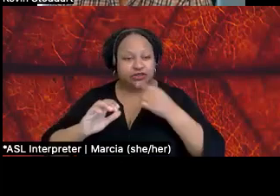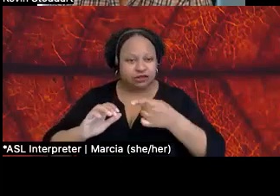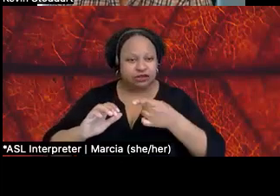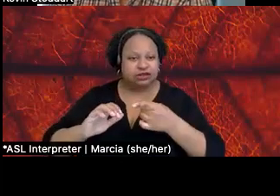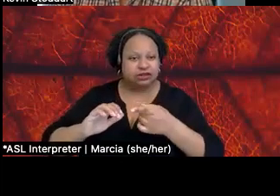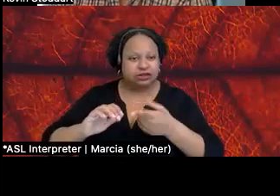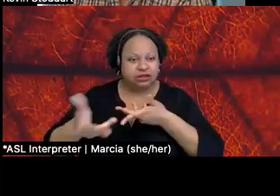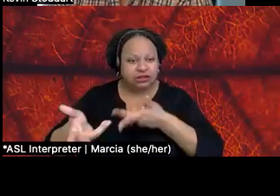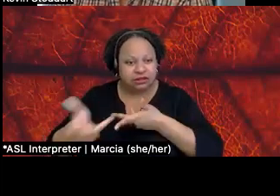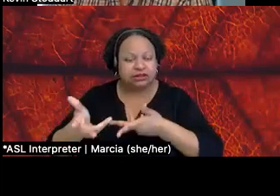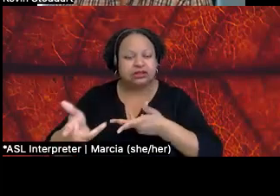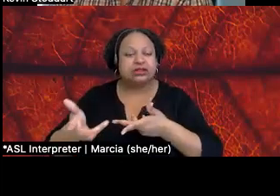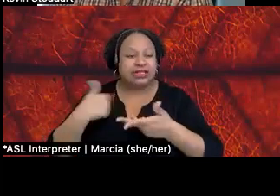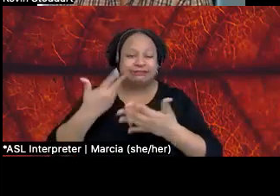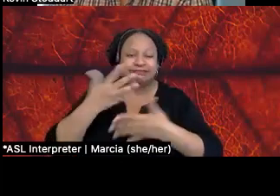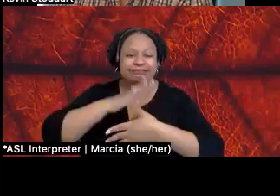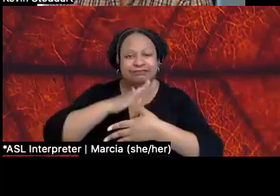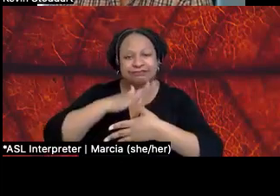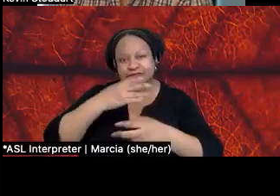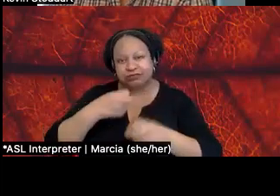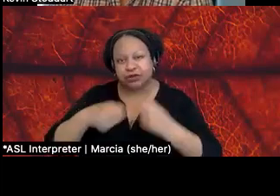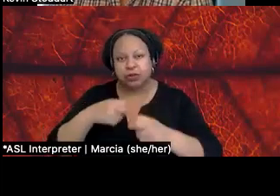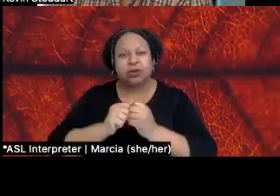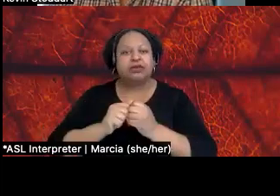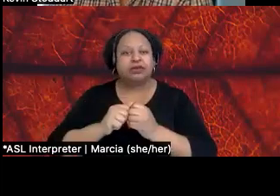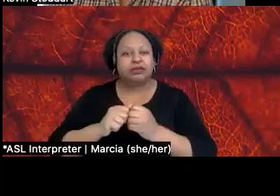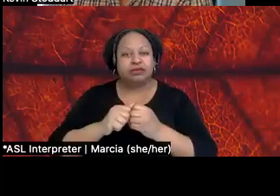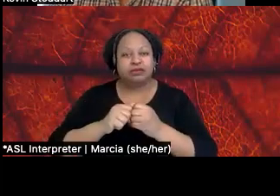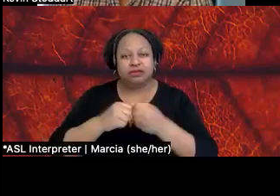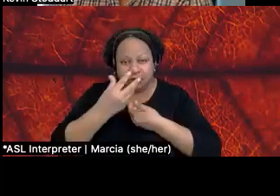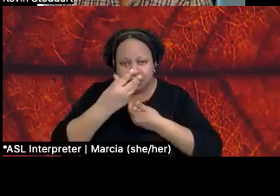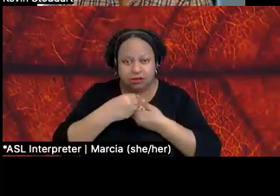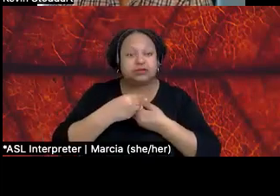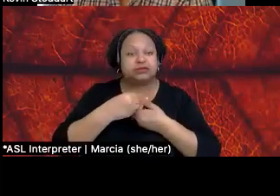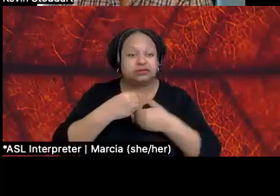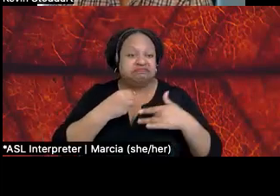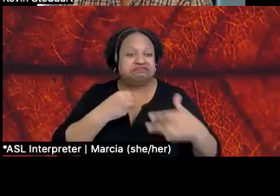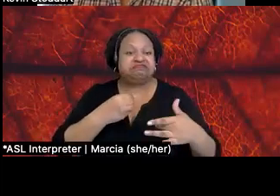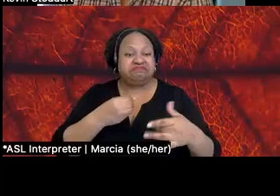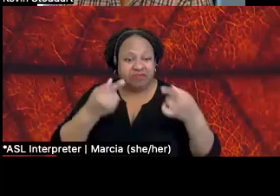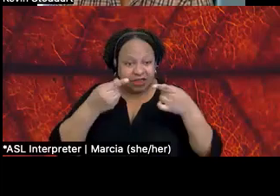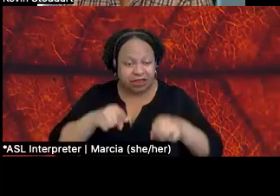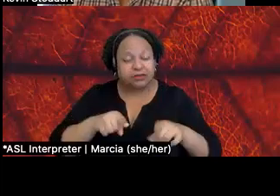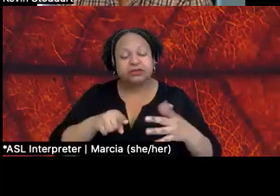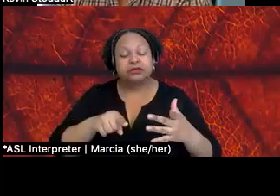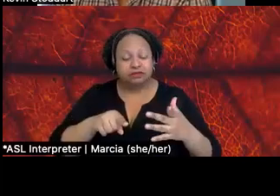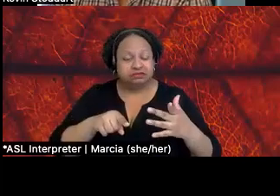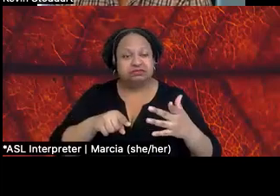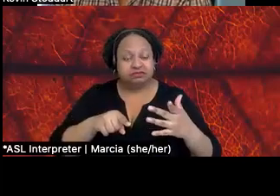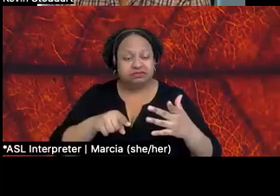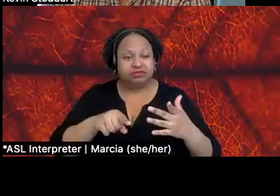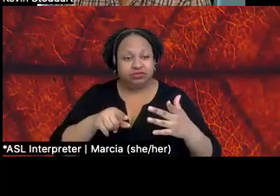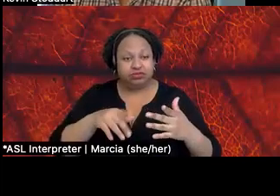And these problems occur across multiple contexts throughout an individual's life.